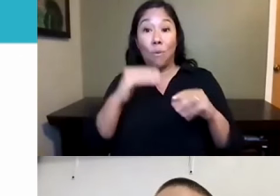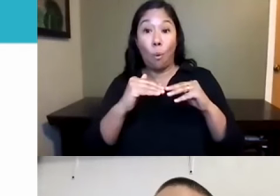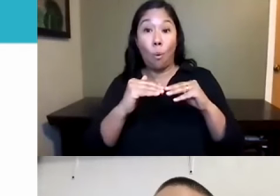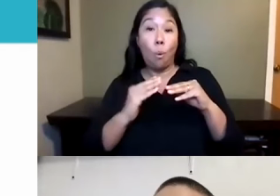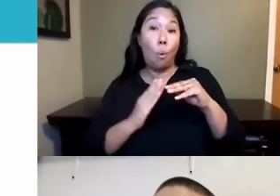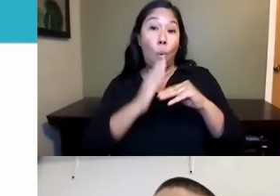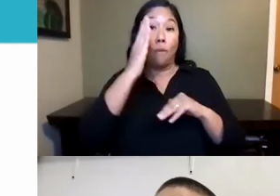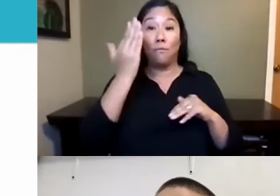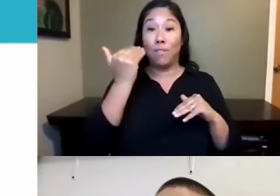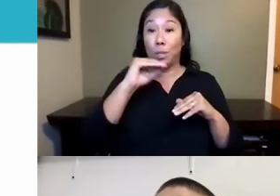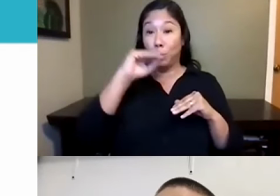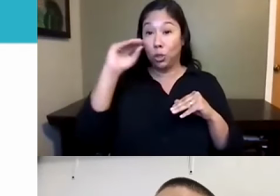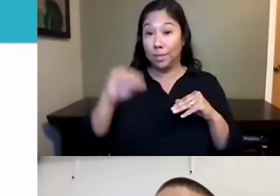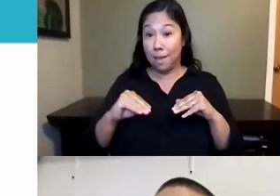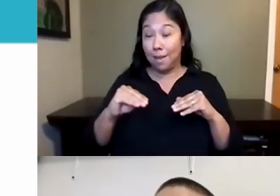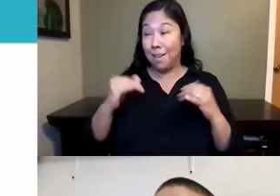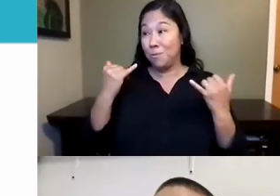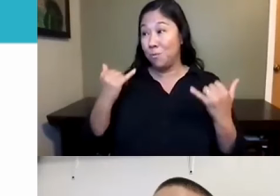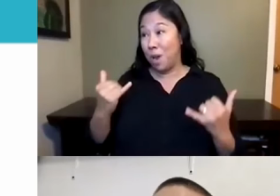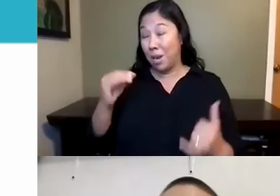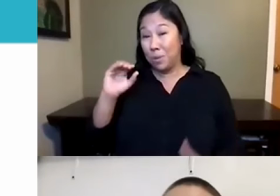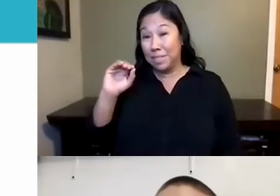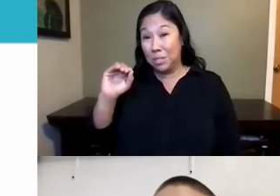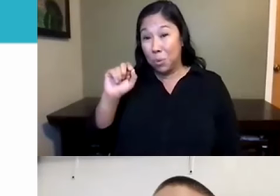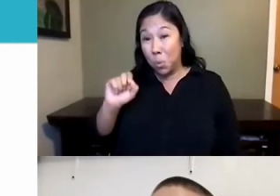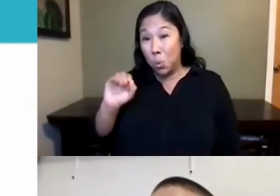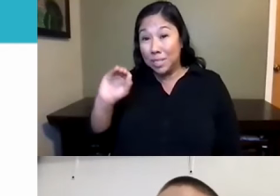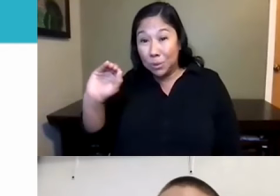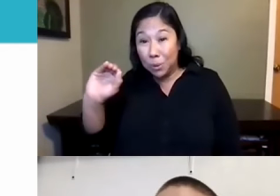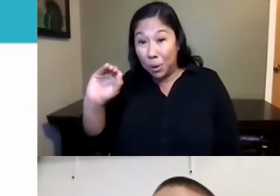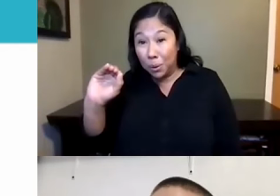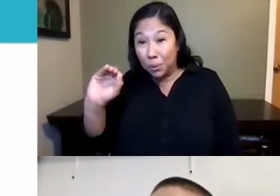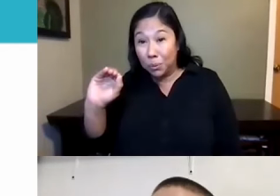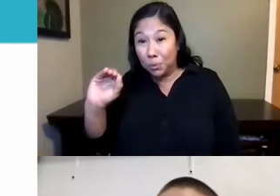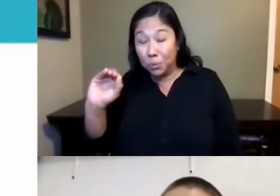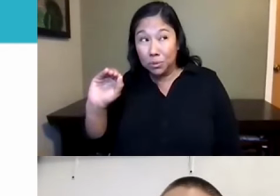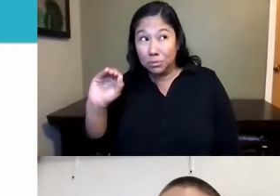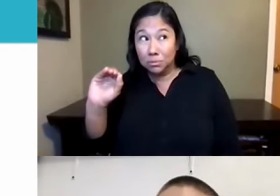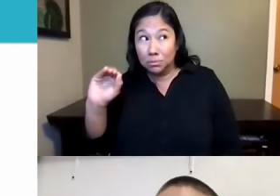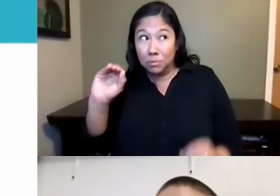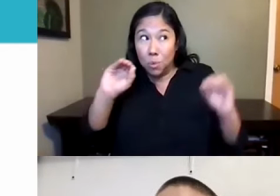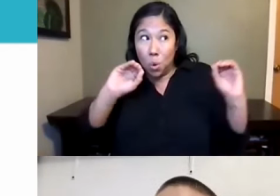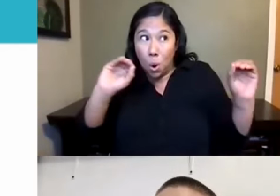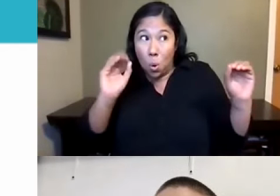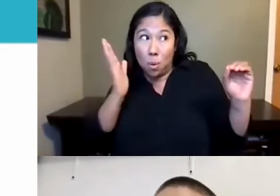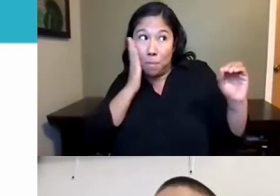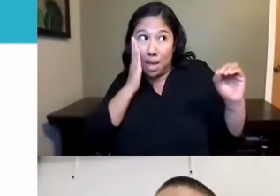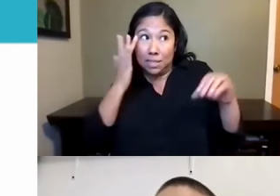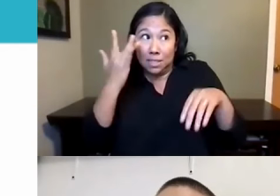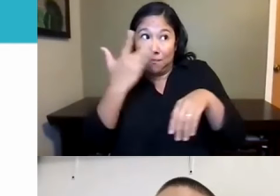Right now, there are [approximately] no beds in the ICU because